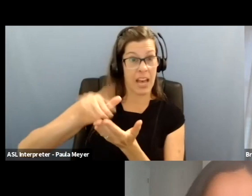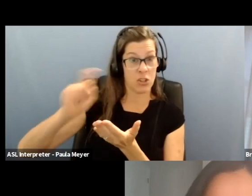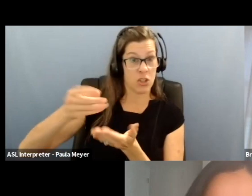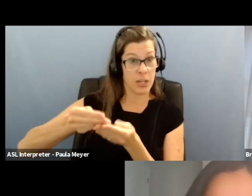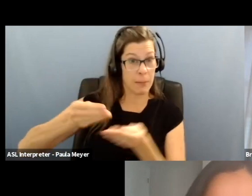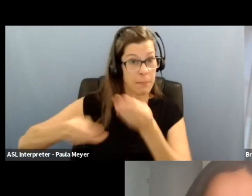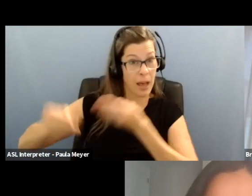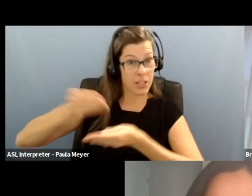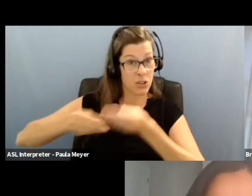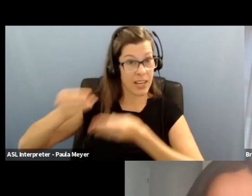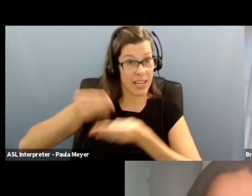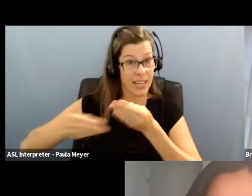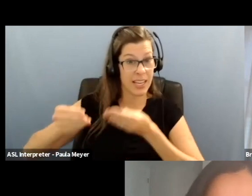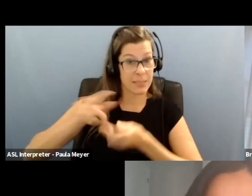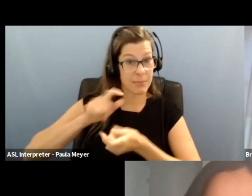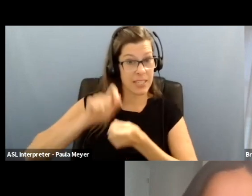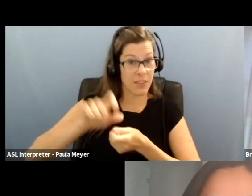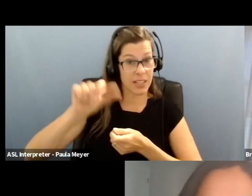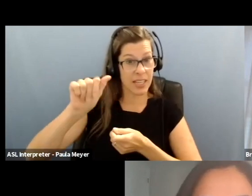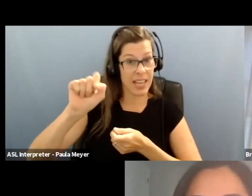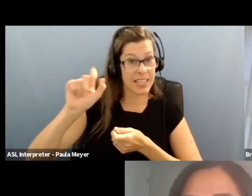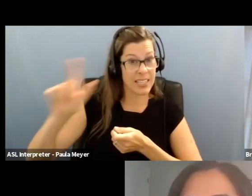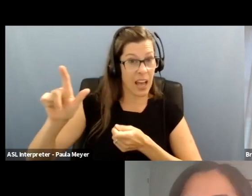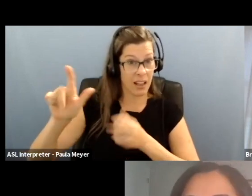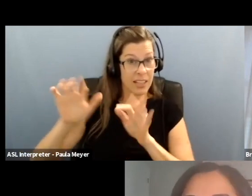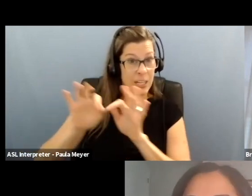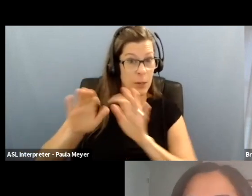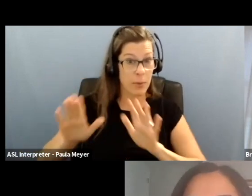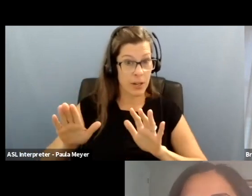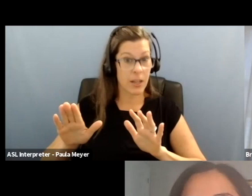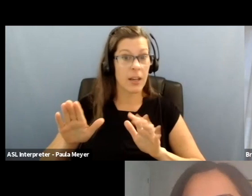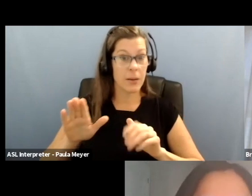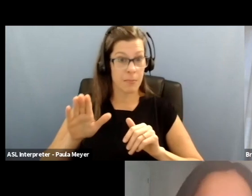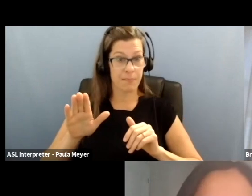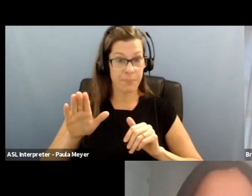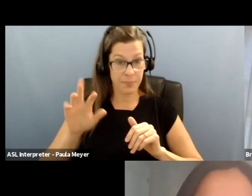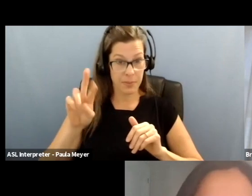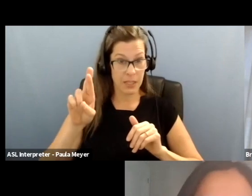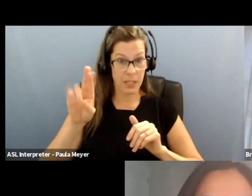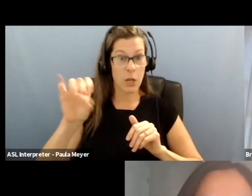Particularly ASL? This is Risa. Also good question.